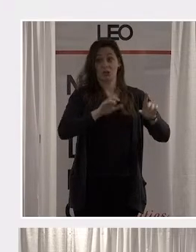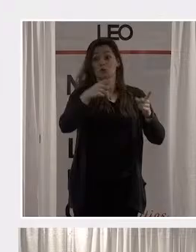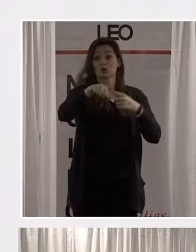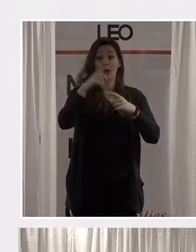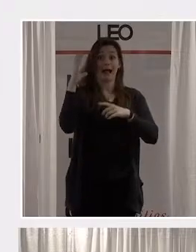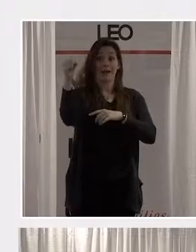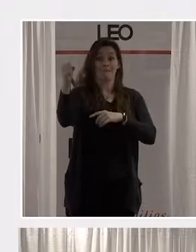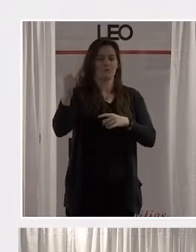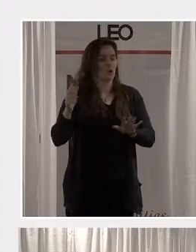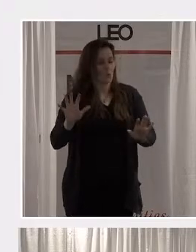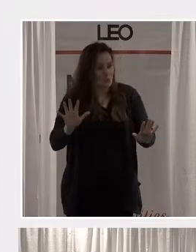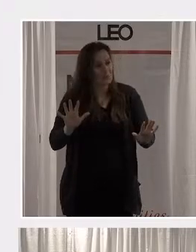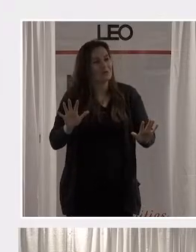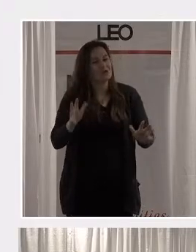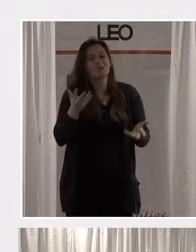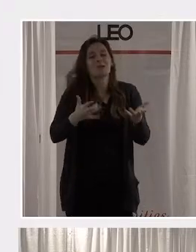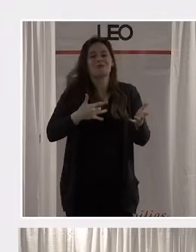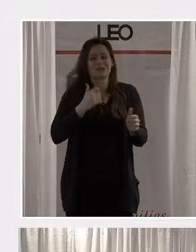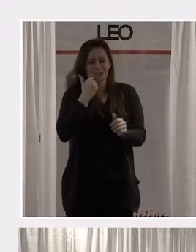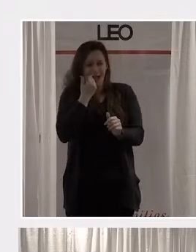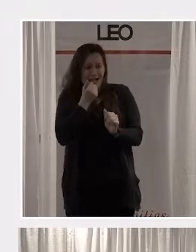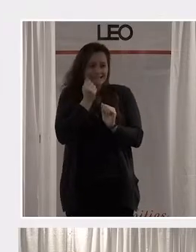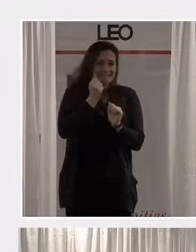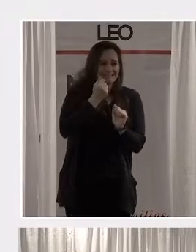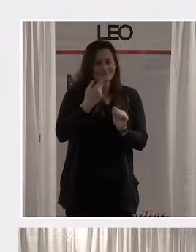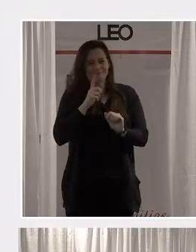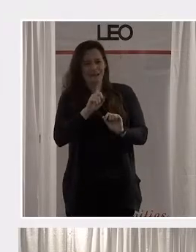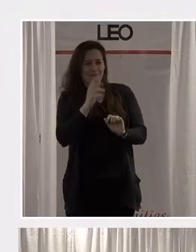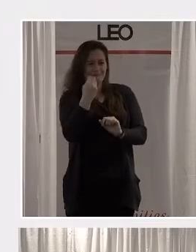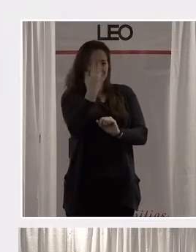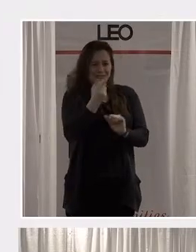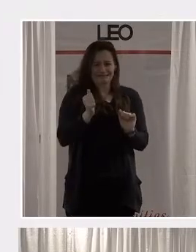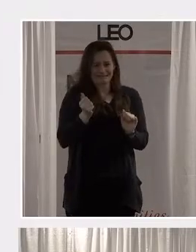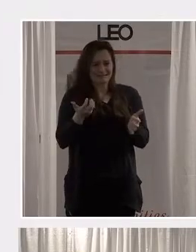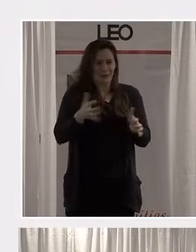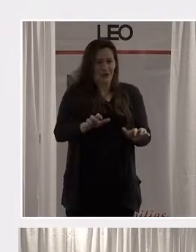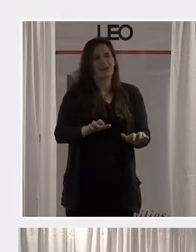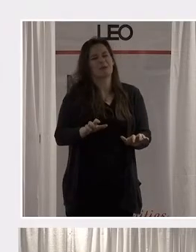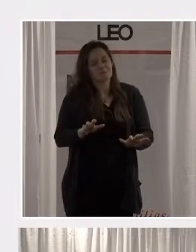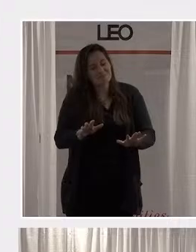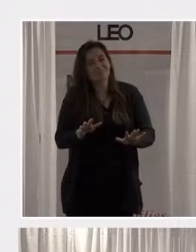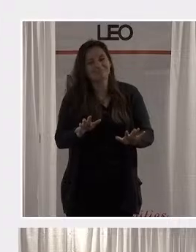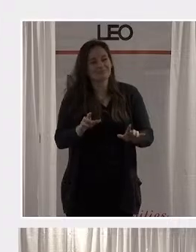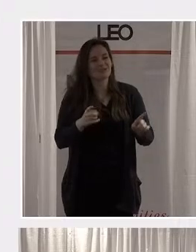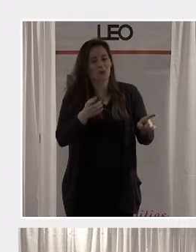I'M SURE WE HAVE SOME REALLY GOOD PHOTOGRAPHERS WHO CAN CATCH YOU IN YOUR BEST LIGHT.